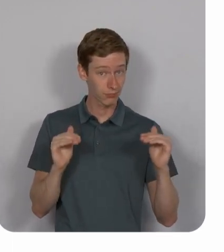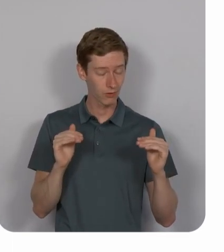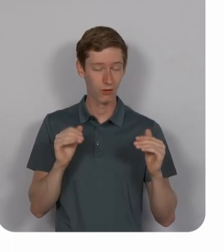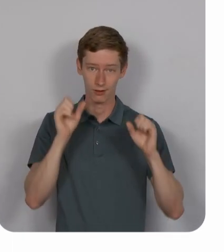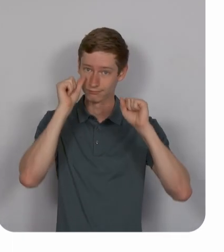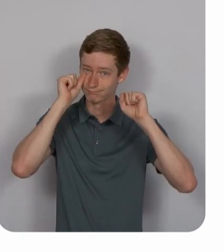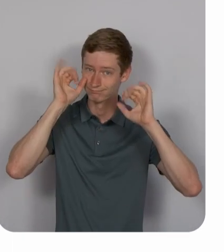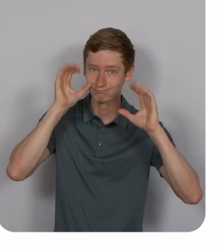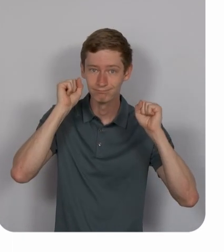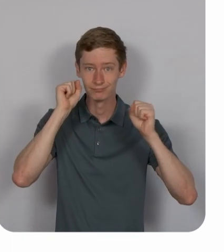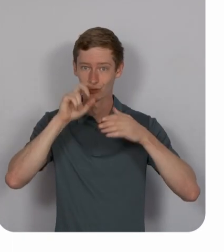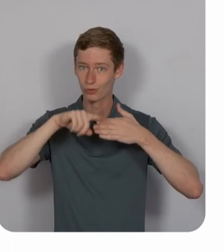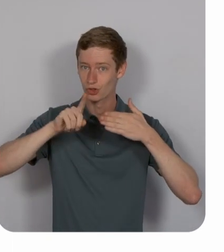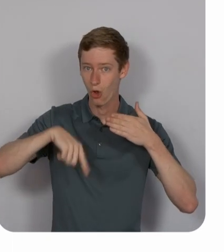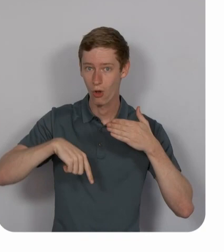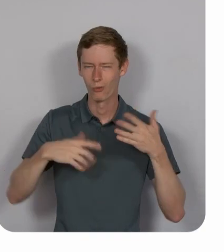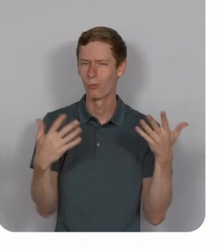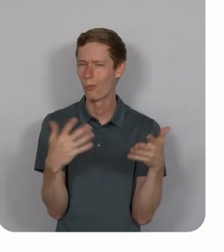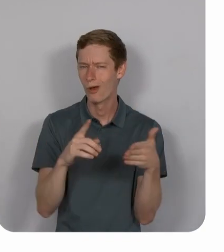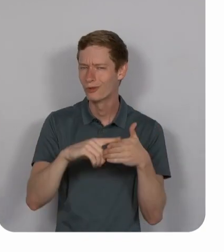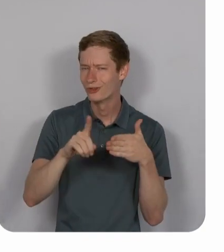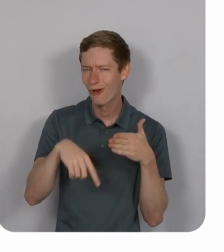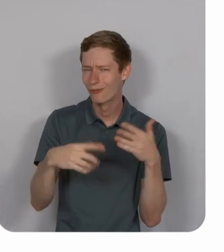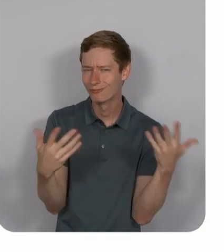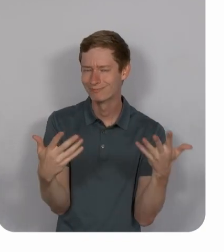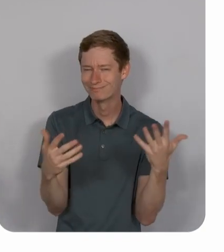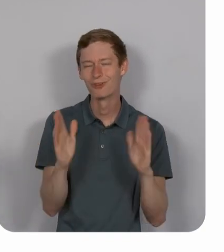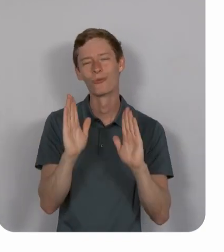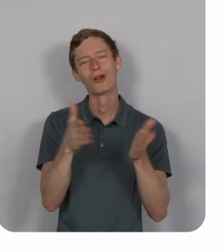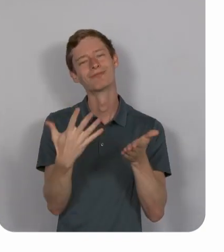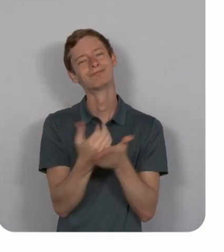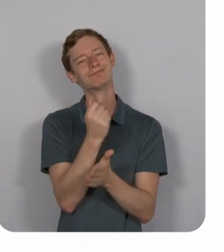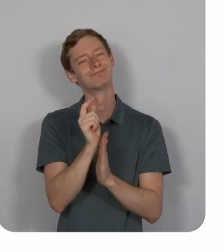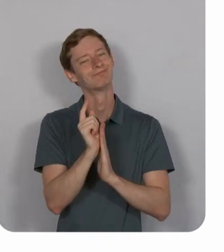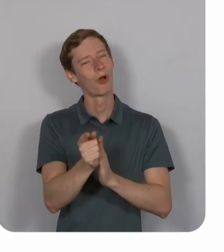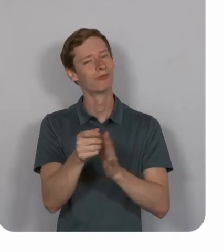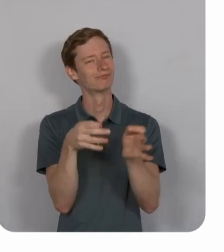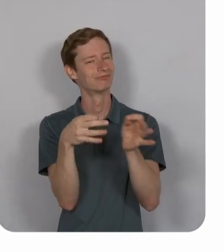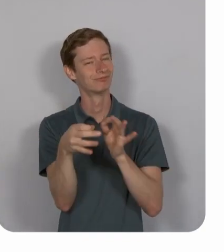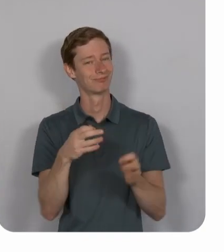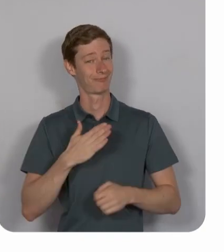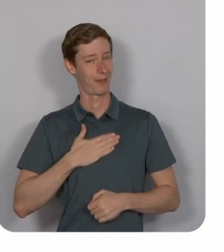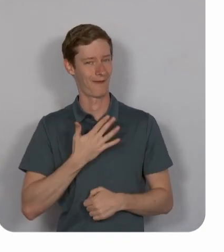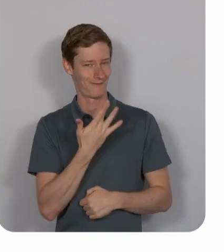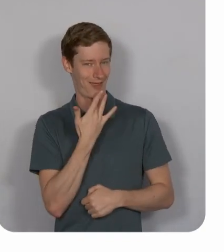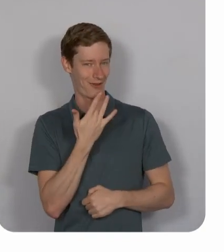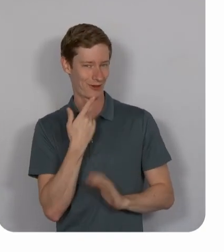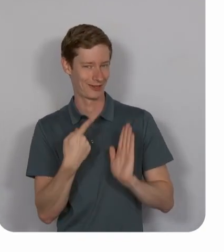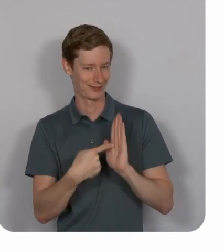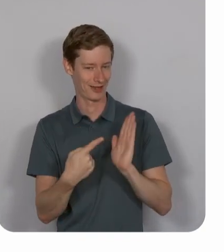What sort of results? Well, I’ll take a moment to talk about my favorite example: Piano Vision.